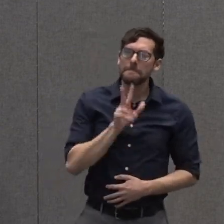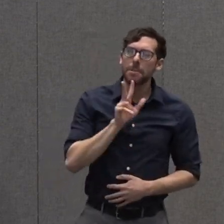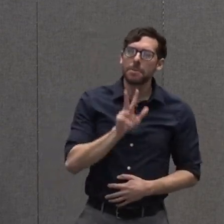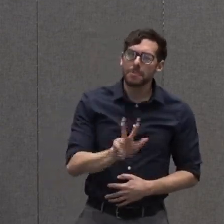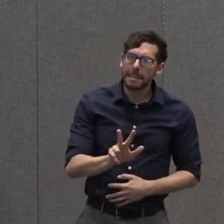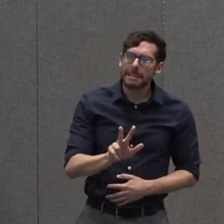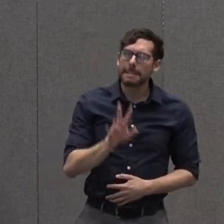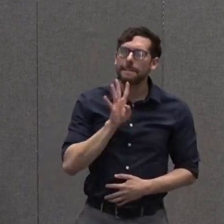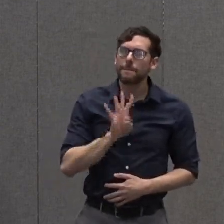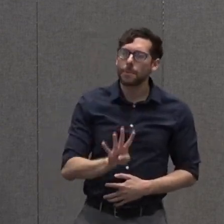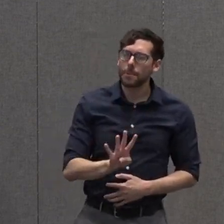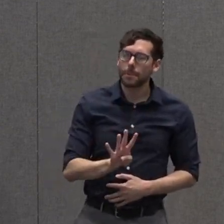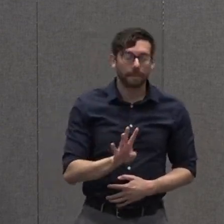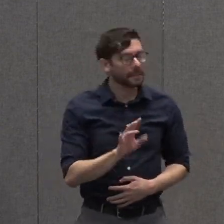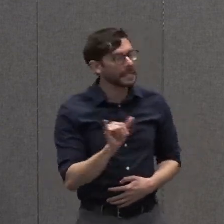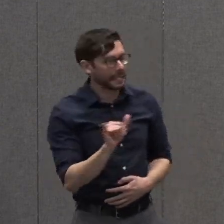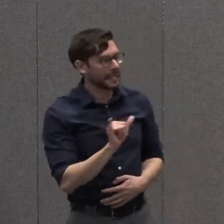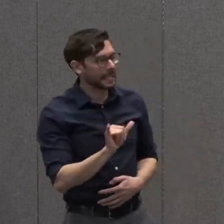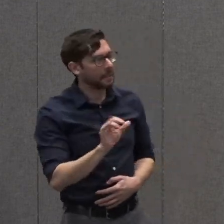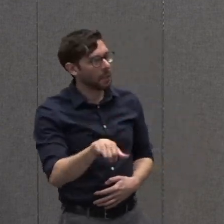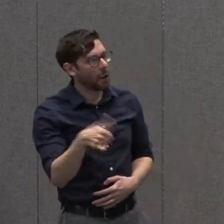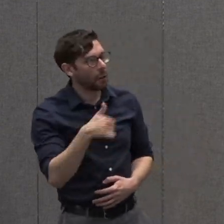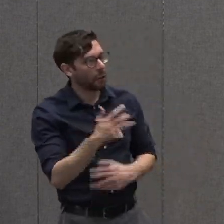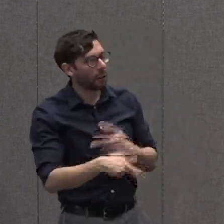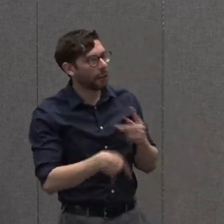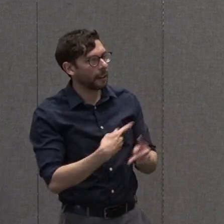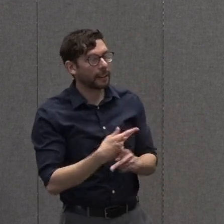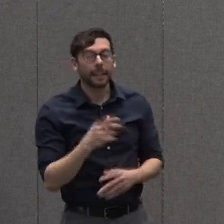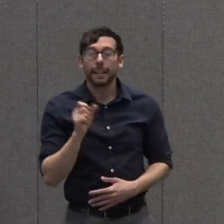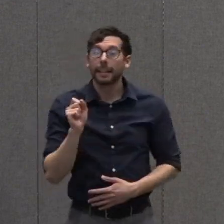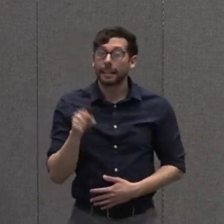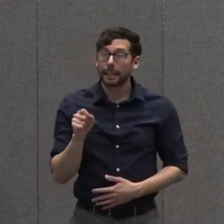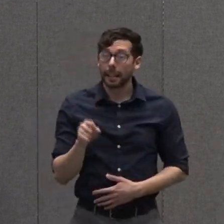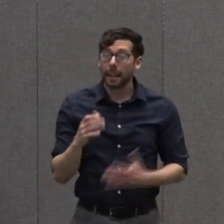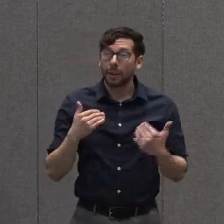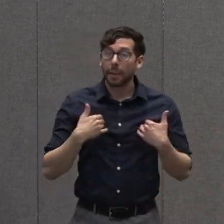Same as the other snake. We have a different albino western diamondback